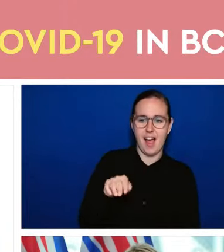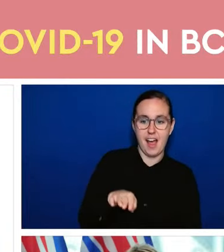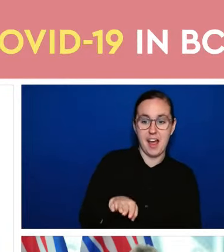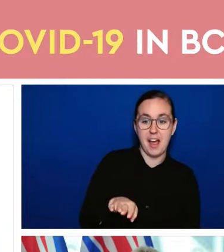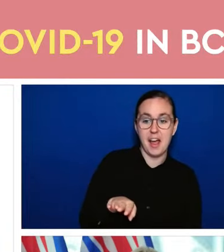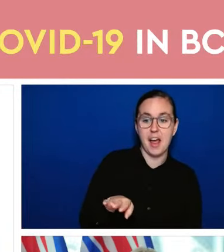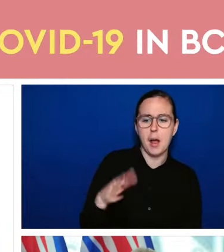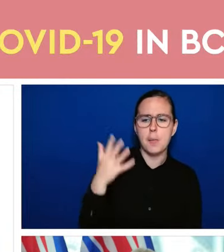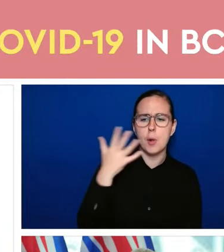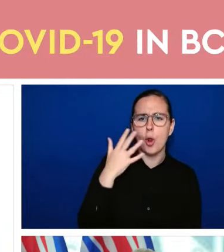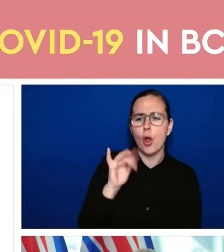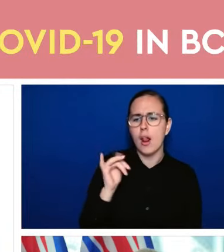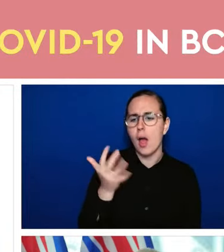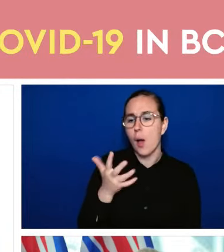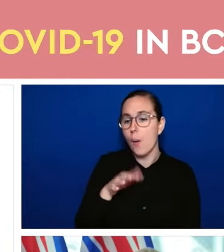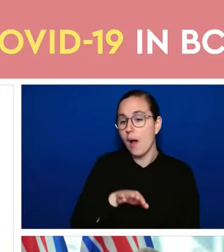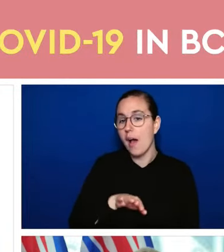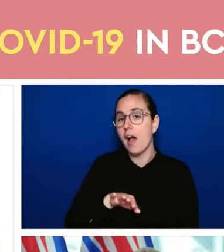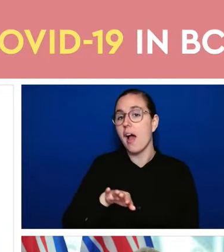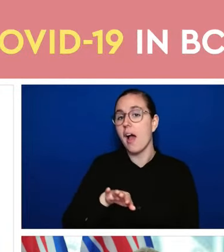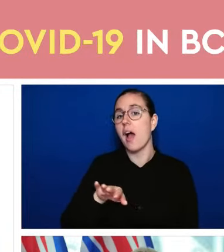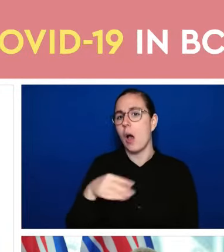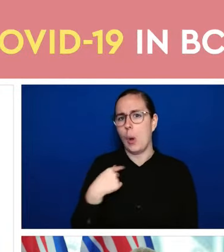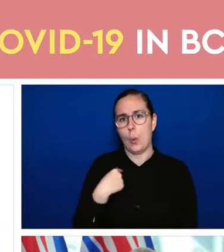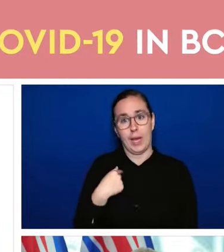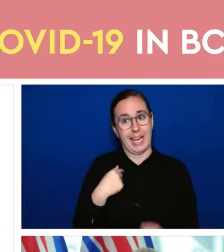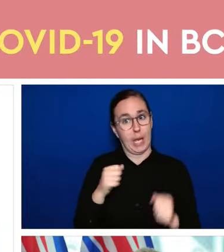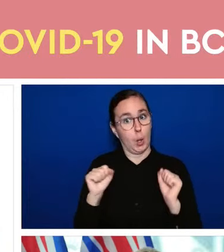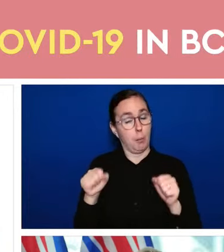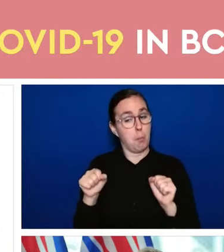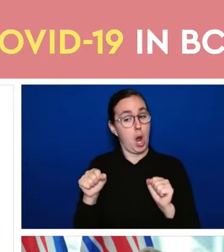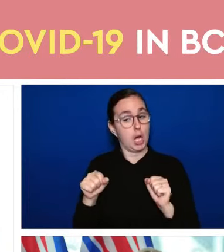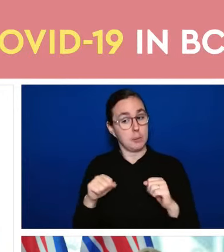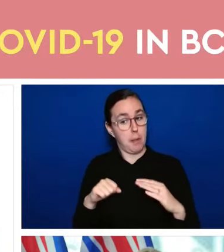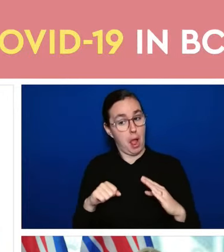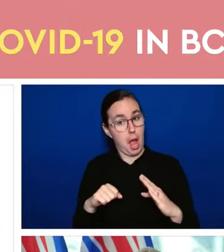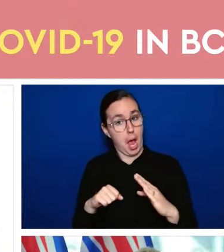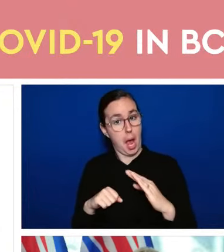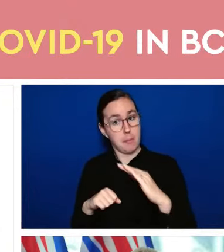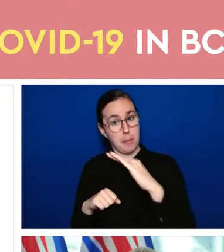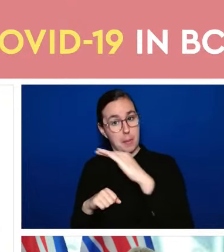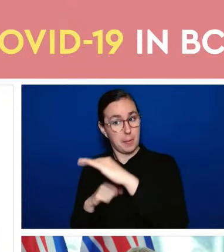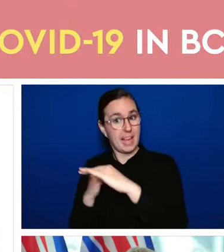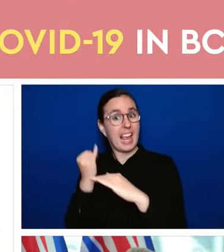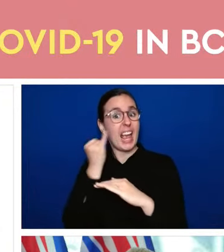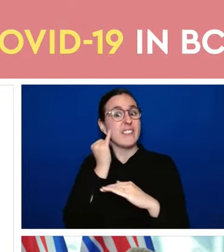and there was a concern that we could go out whether we had a